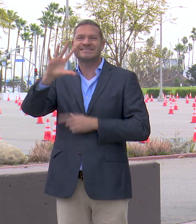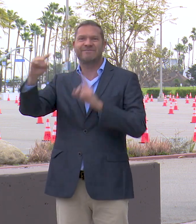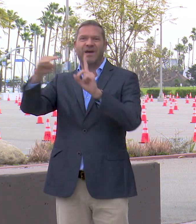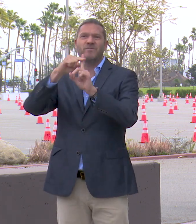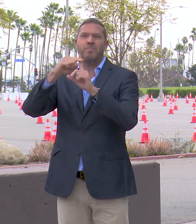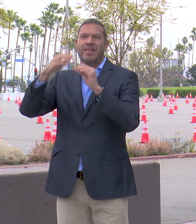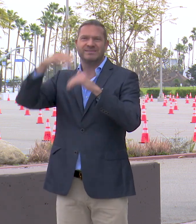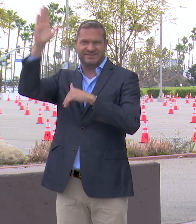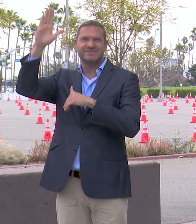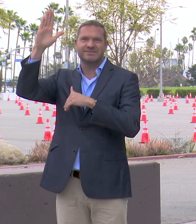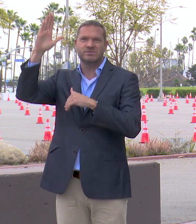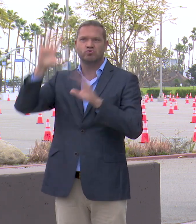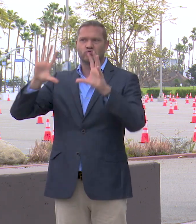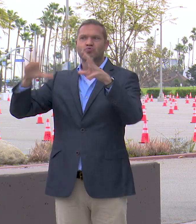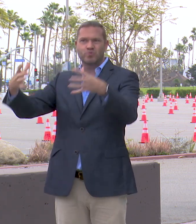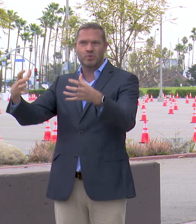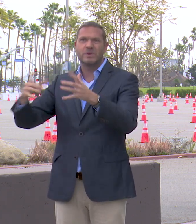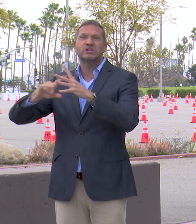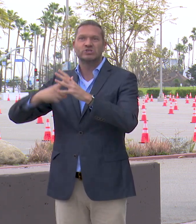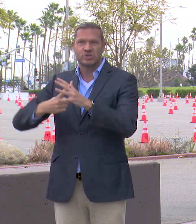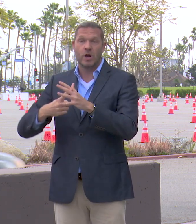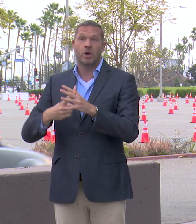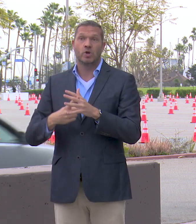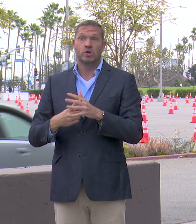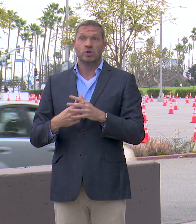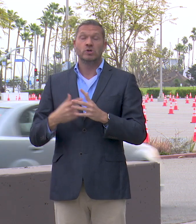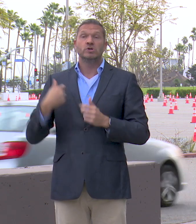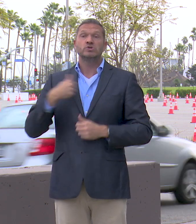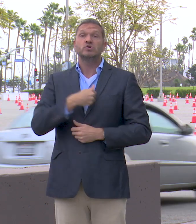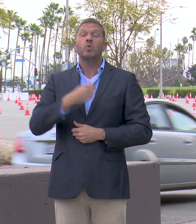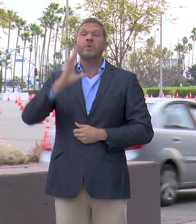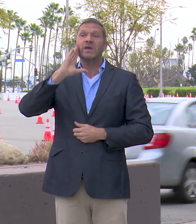And so we will actually be running multiple sites in the city.